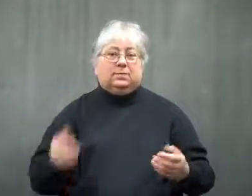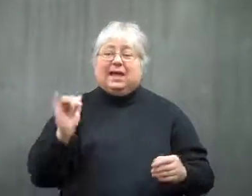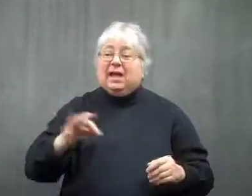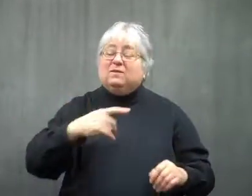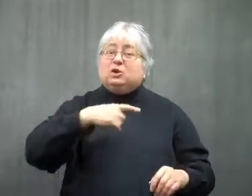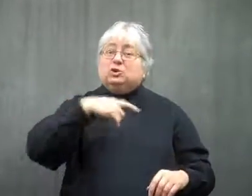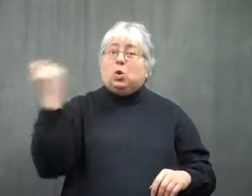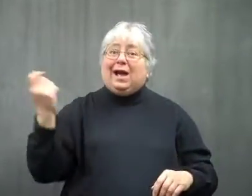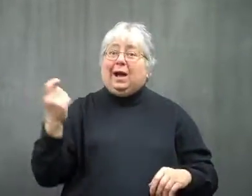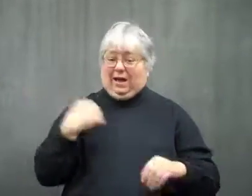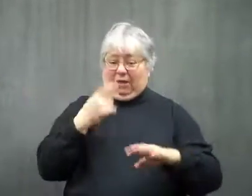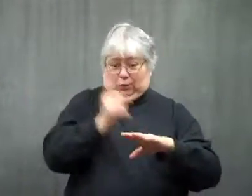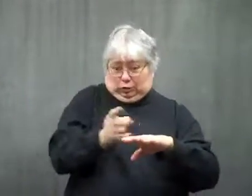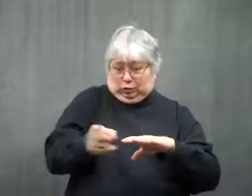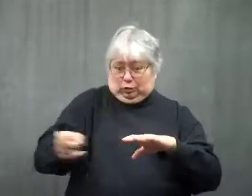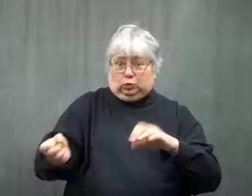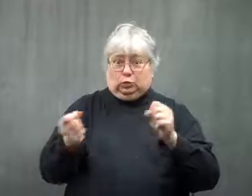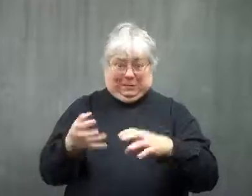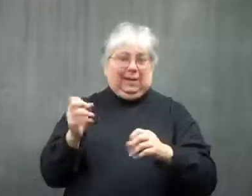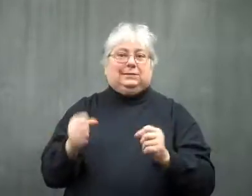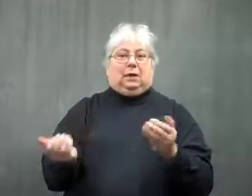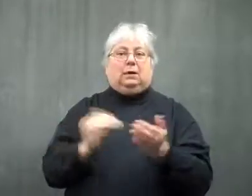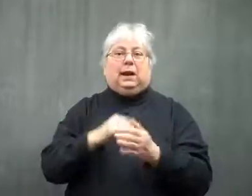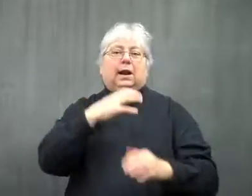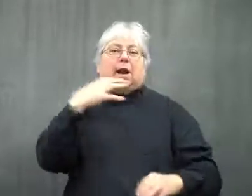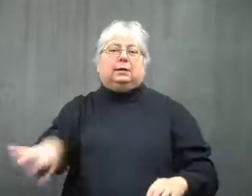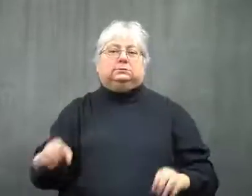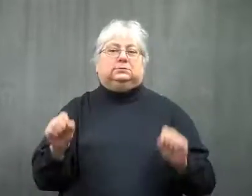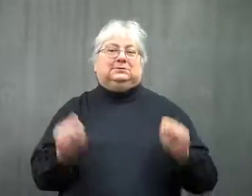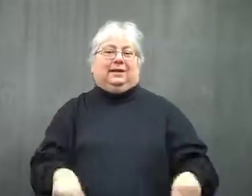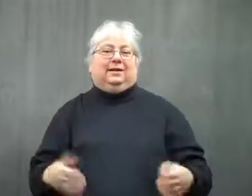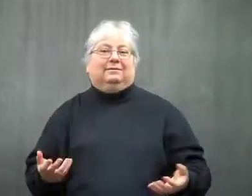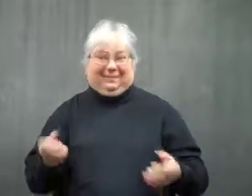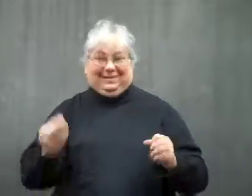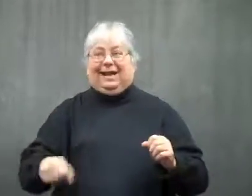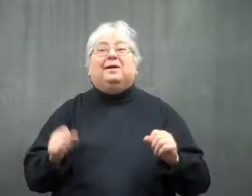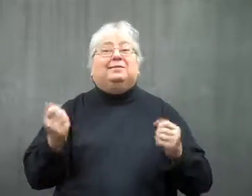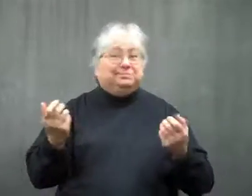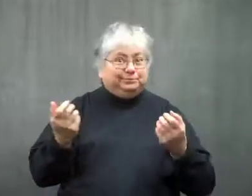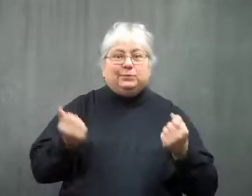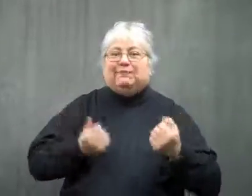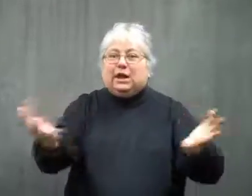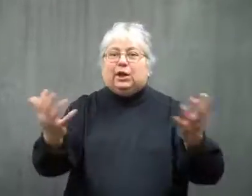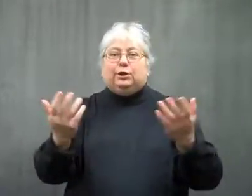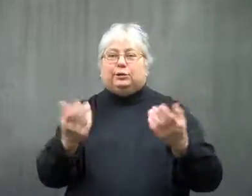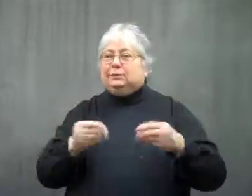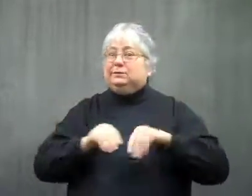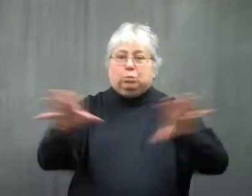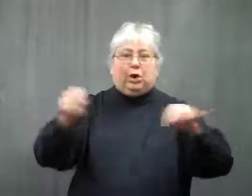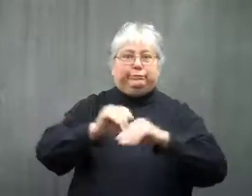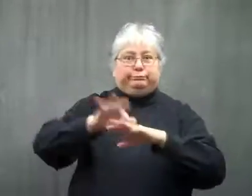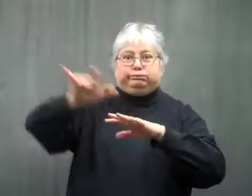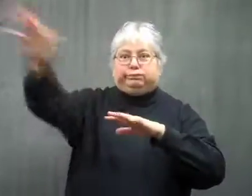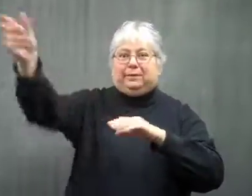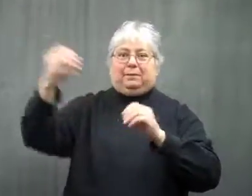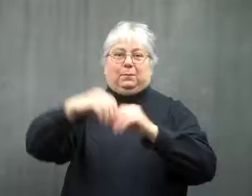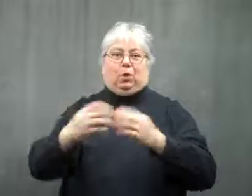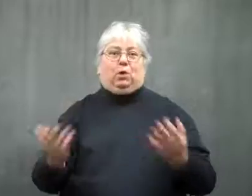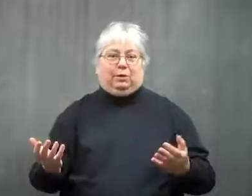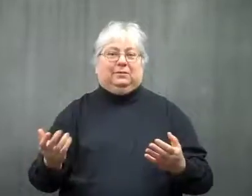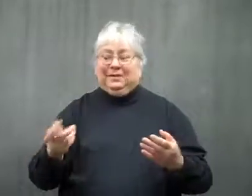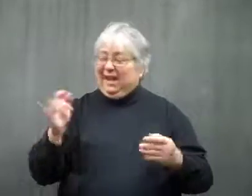If allowed to go dry, the rods can get hot again, catch fire, and give off radiation.